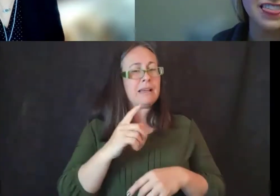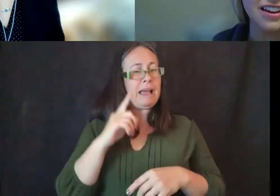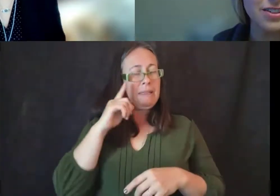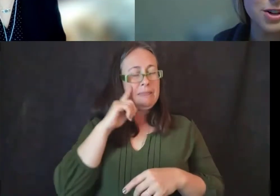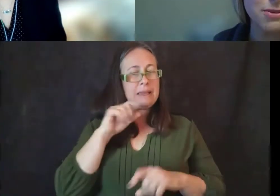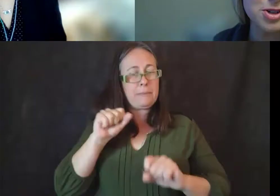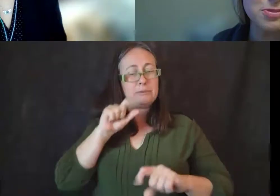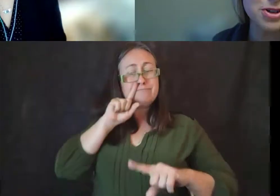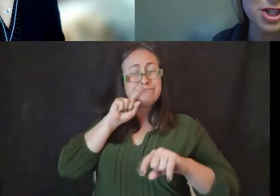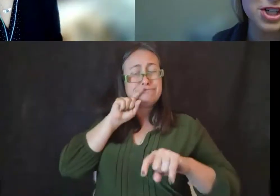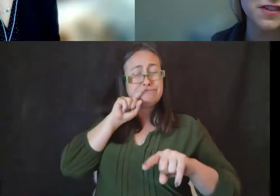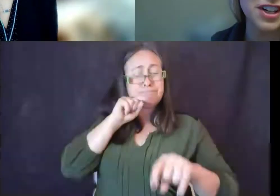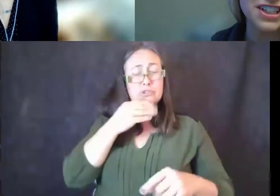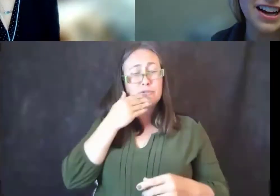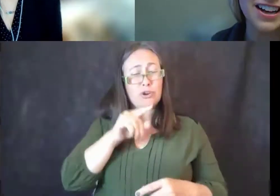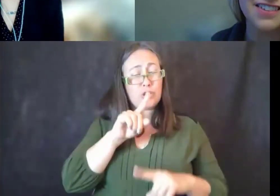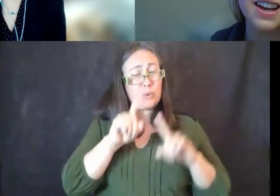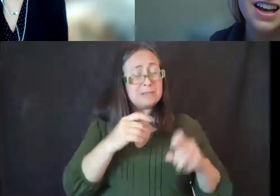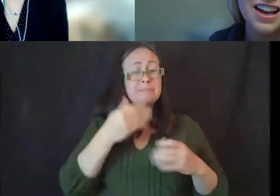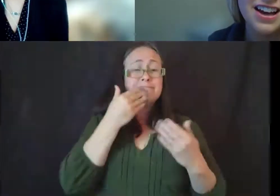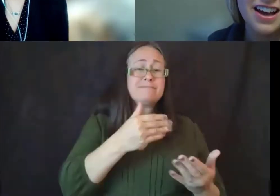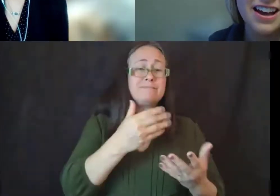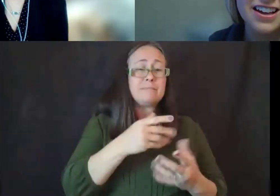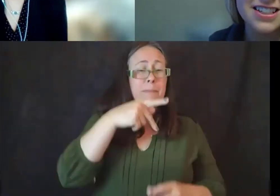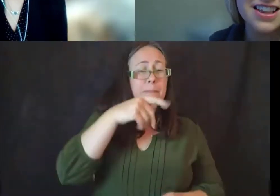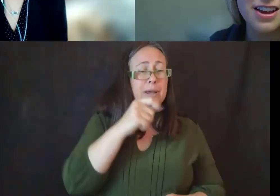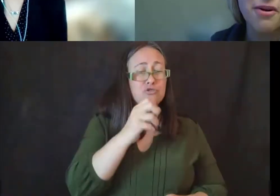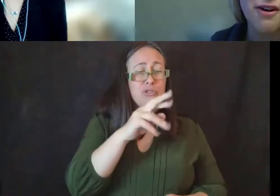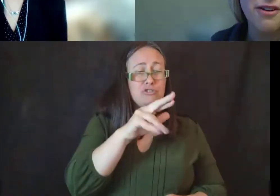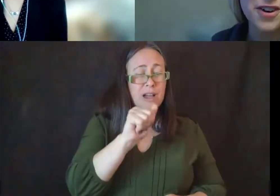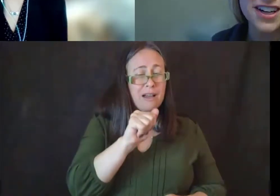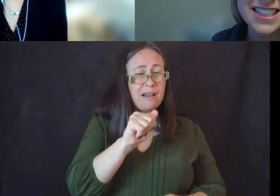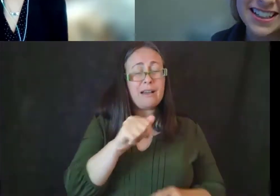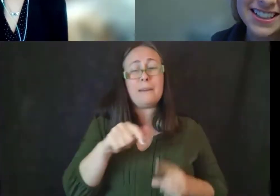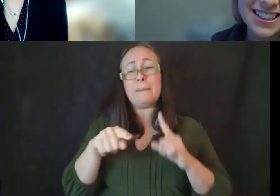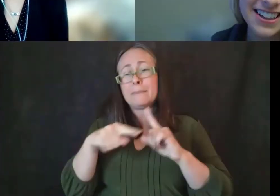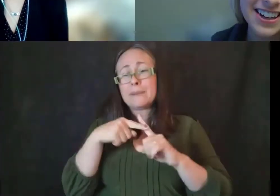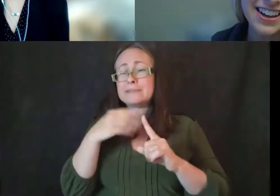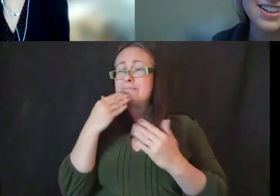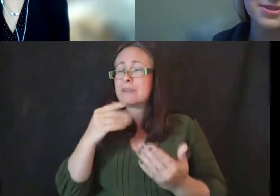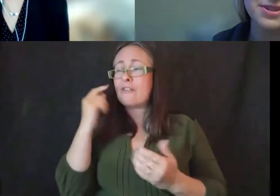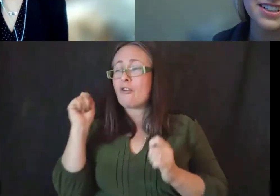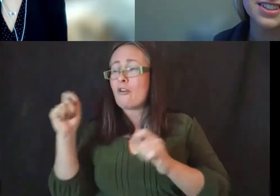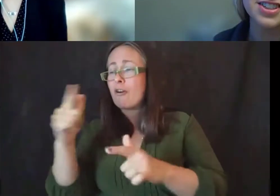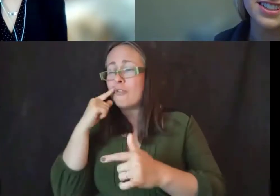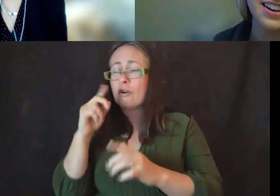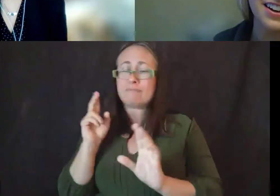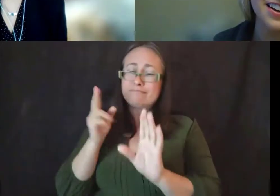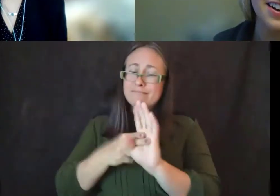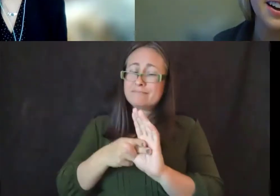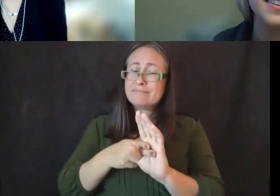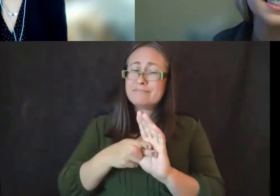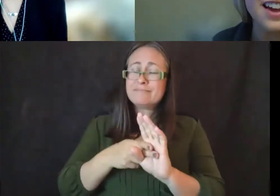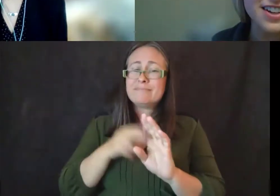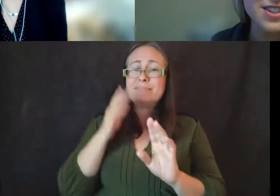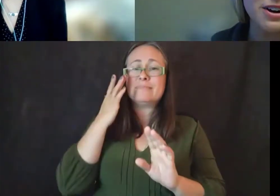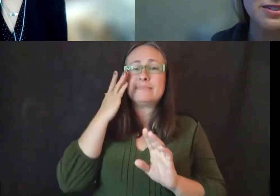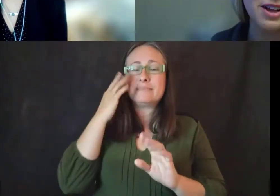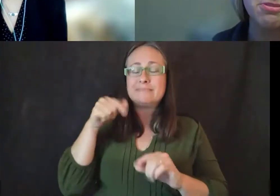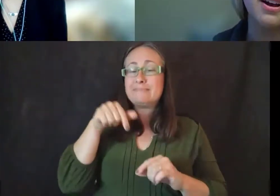Thank you so much, Patricia, for your time, and thank you, all, for attending. As we stated, the slides are available,